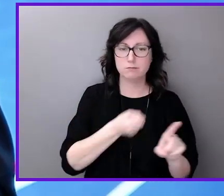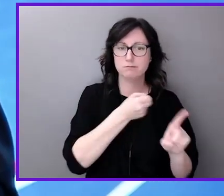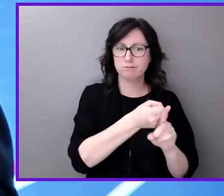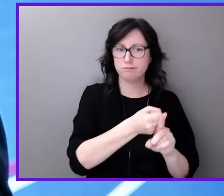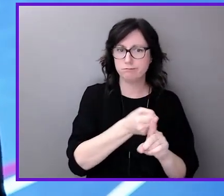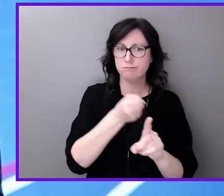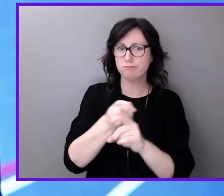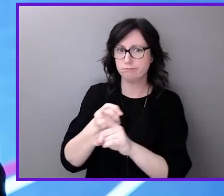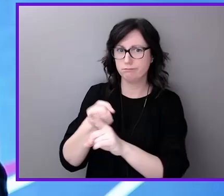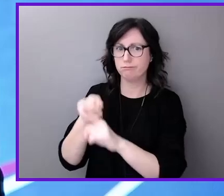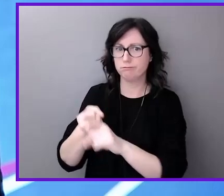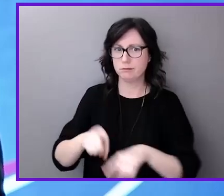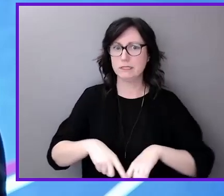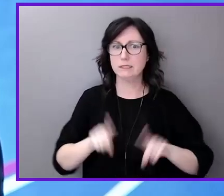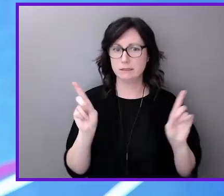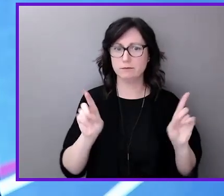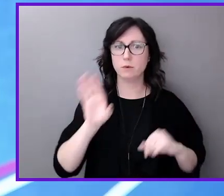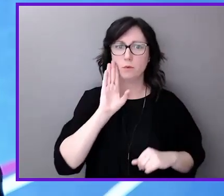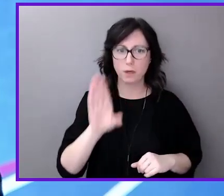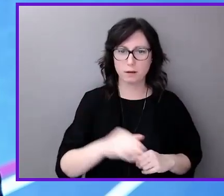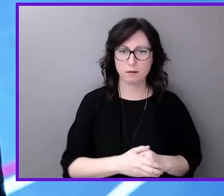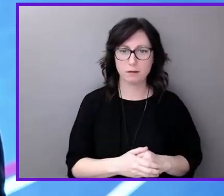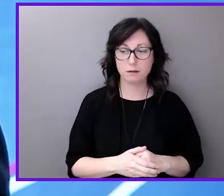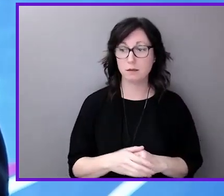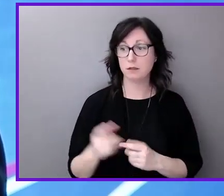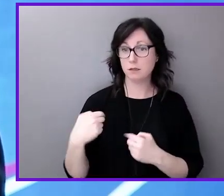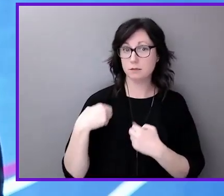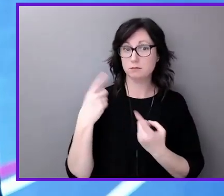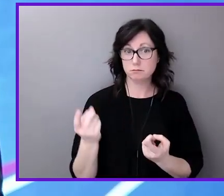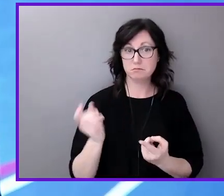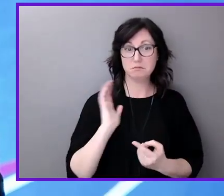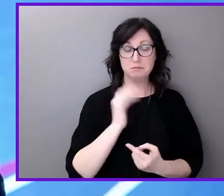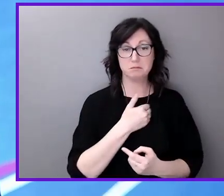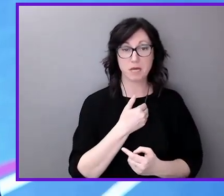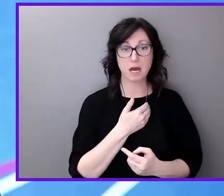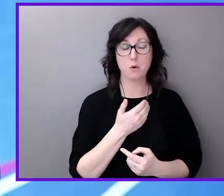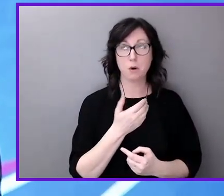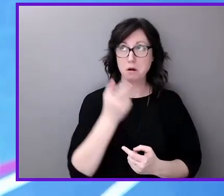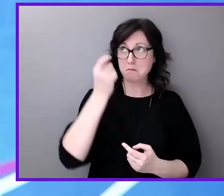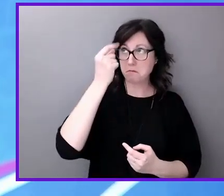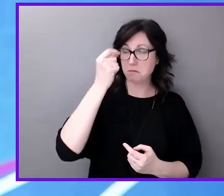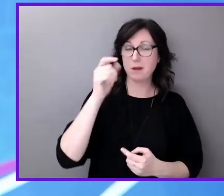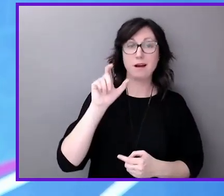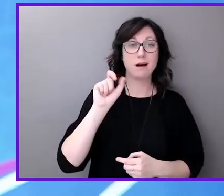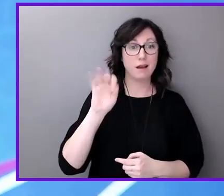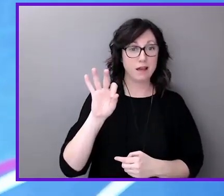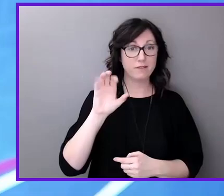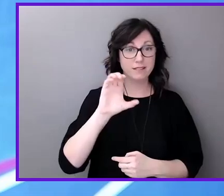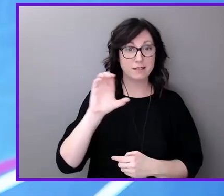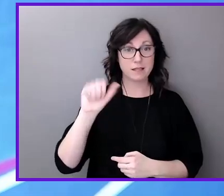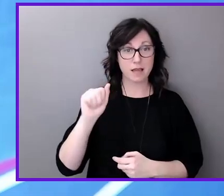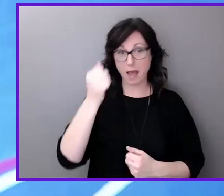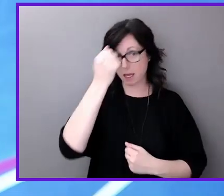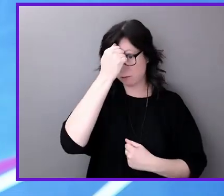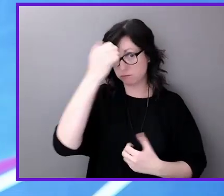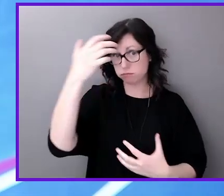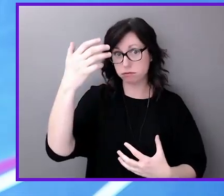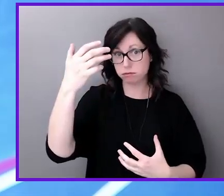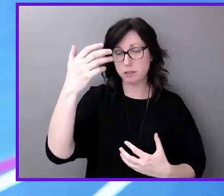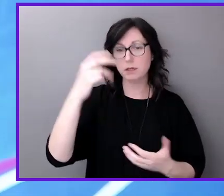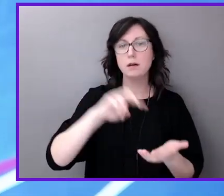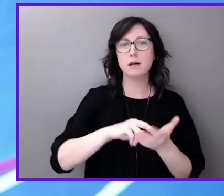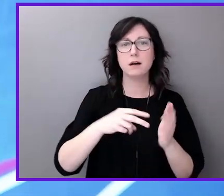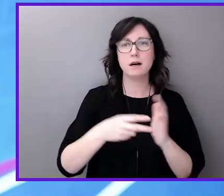So far, our understanding is that to decolonize the Council, we must agree to reframe our